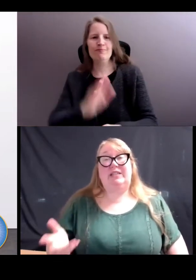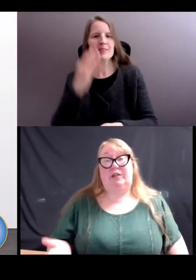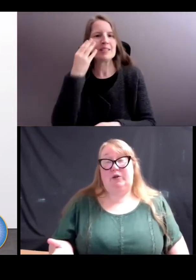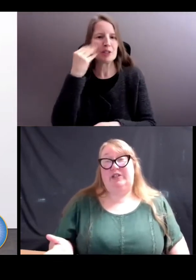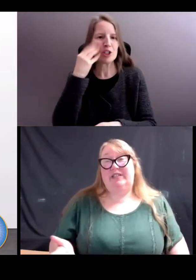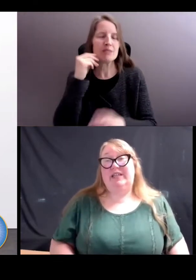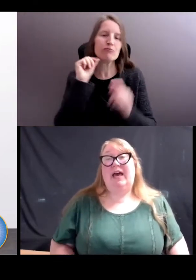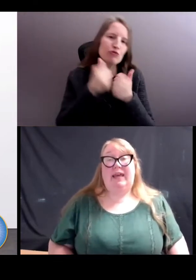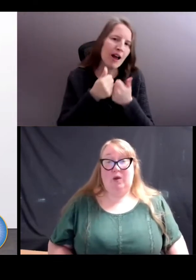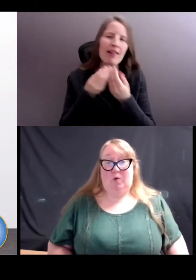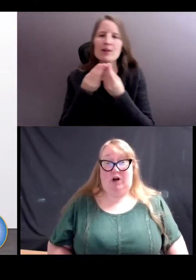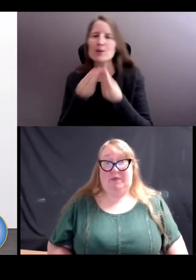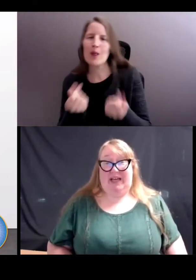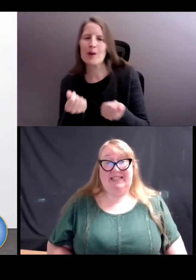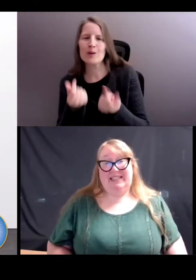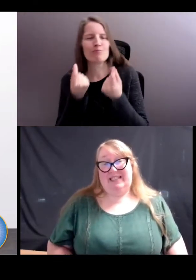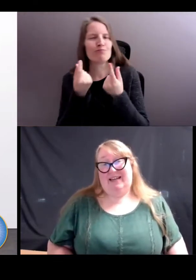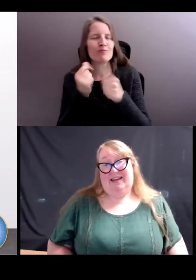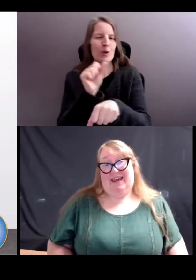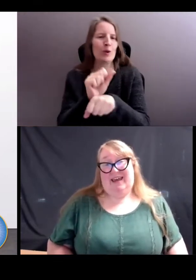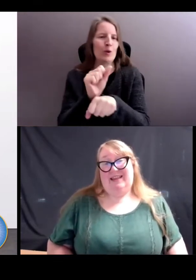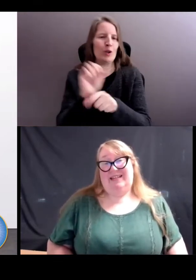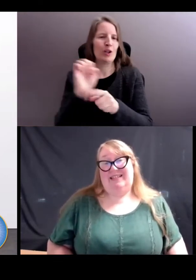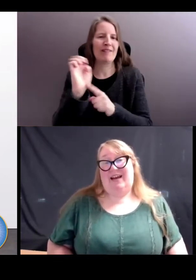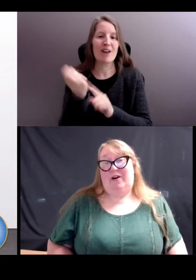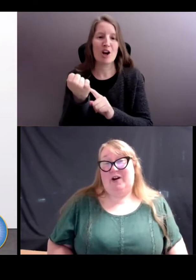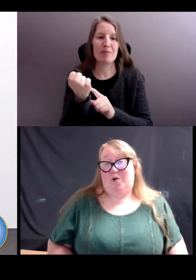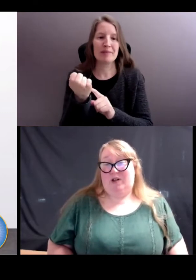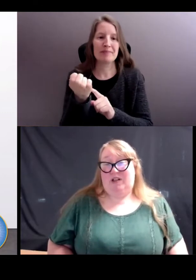solutions in the workplace This is Erik Nordlof